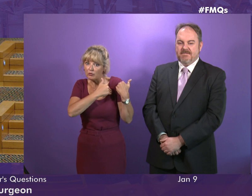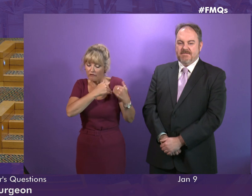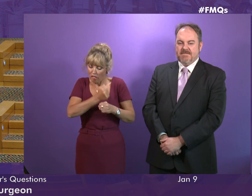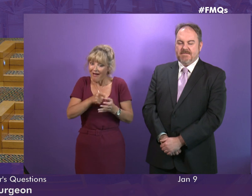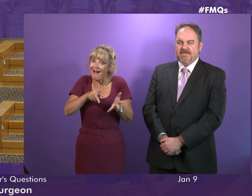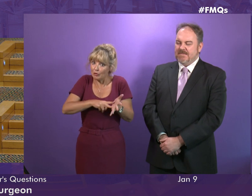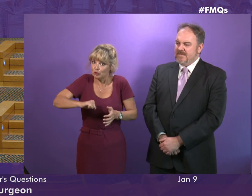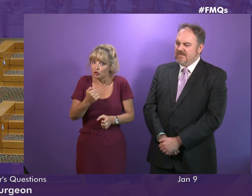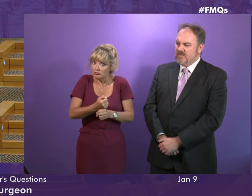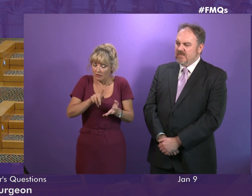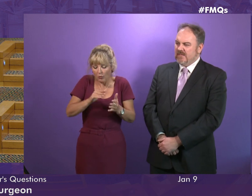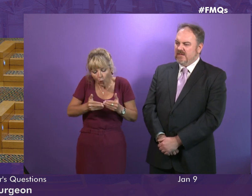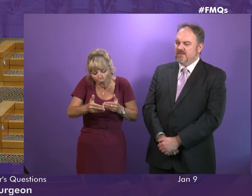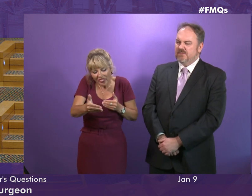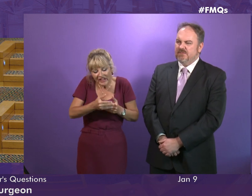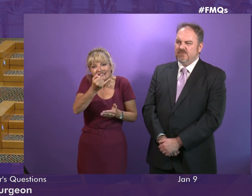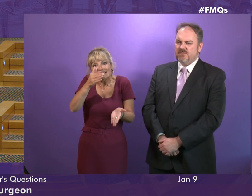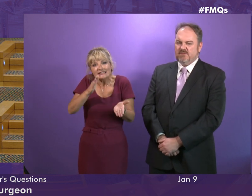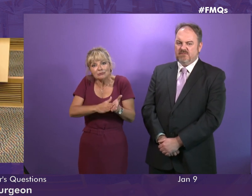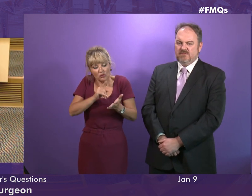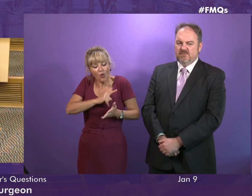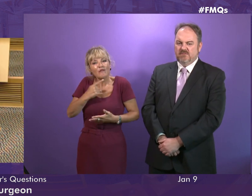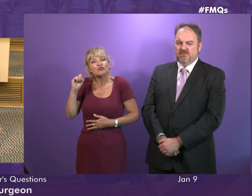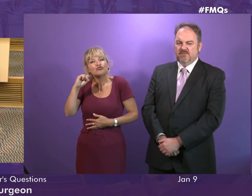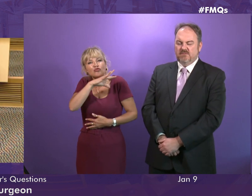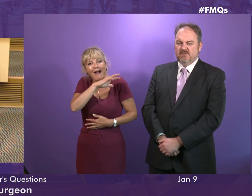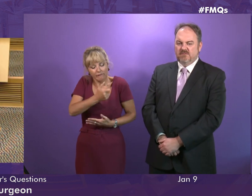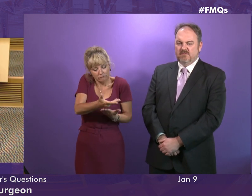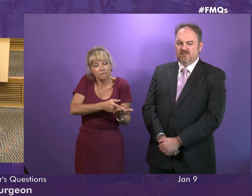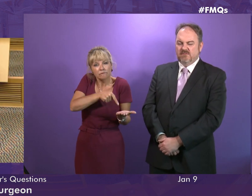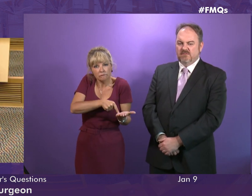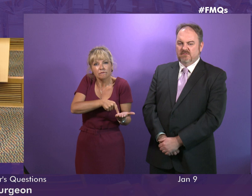draft climate change plan within six months of the act receiving royal assent—which